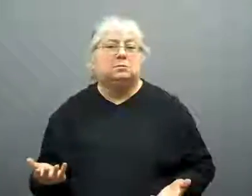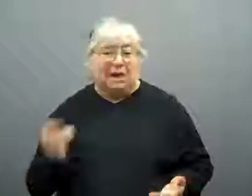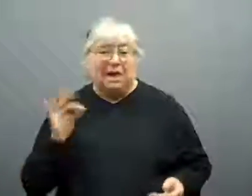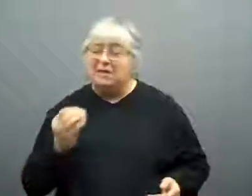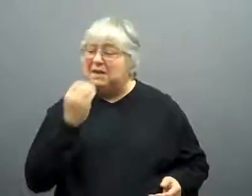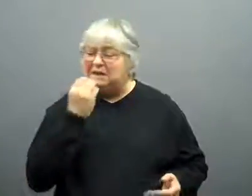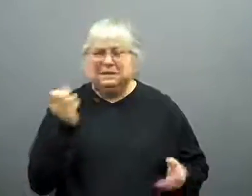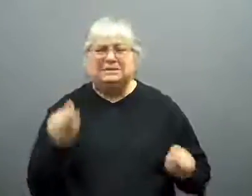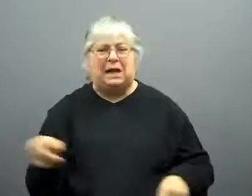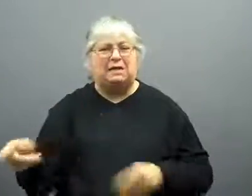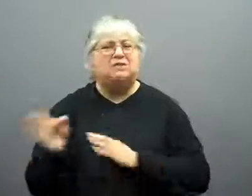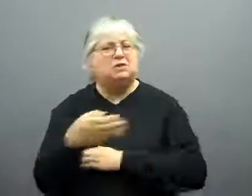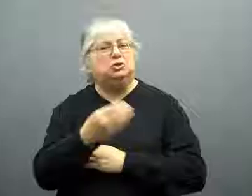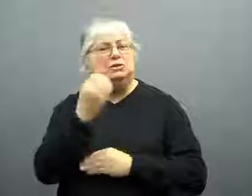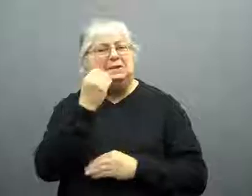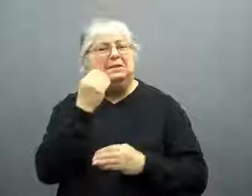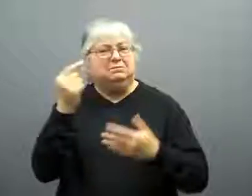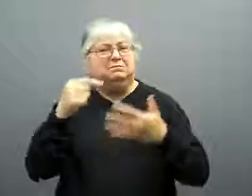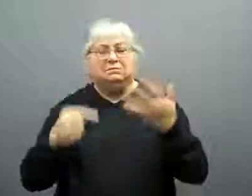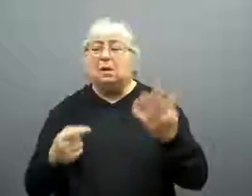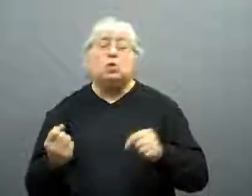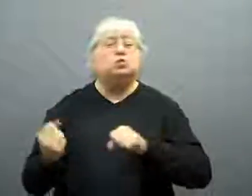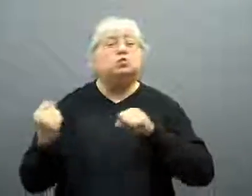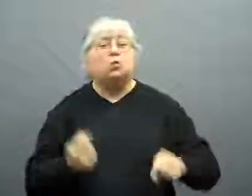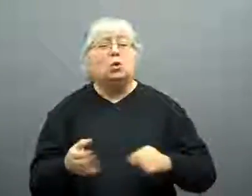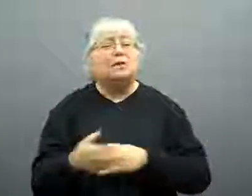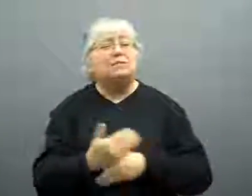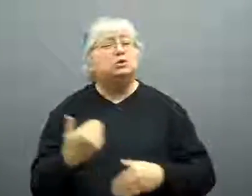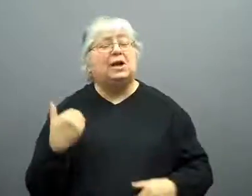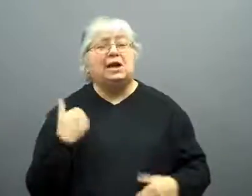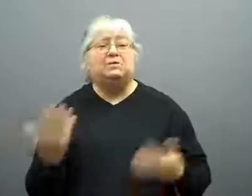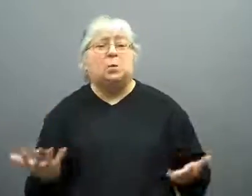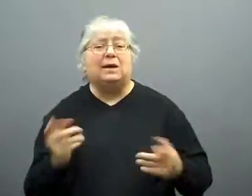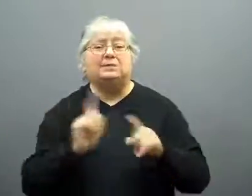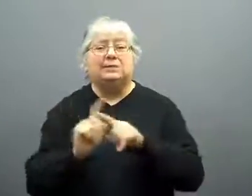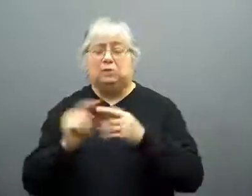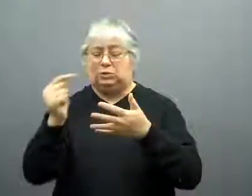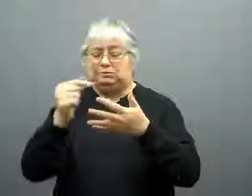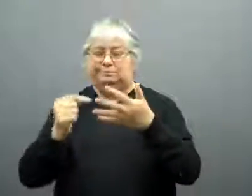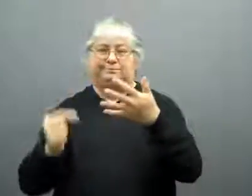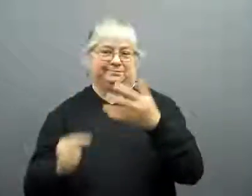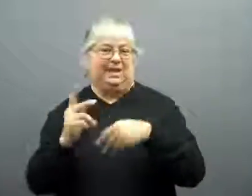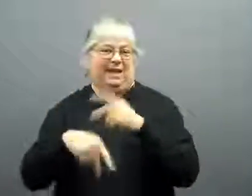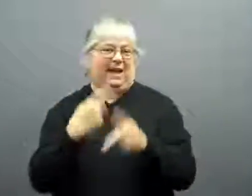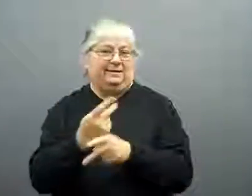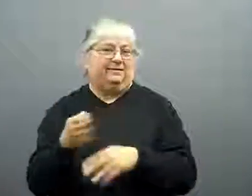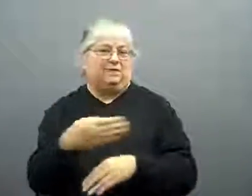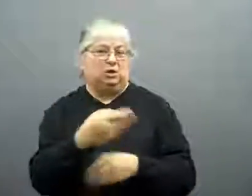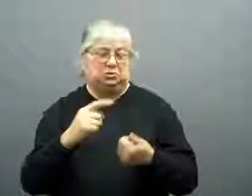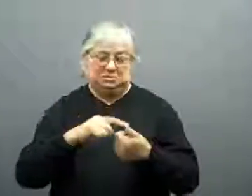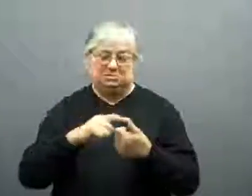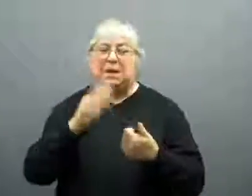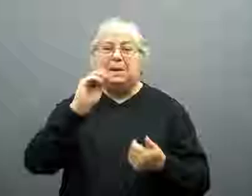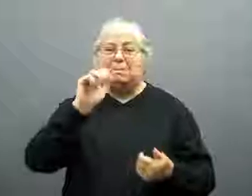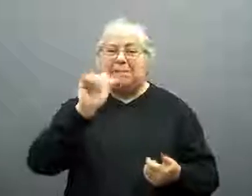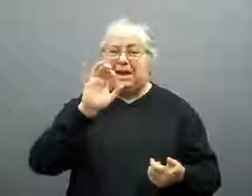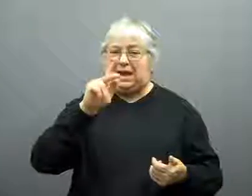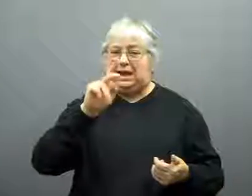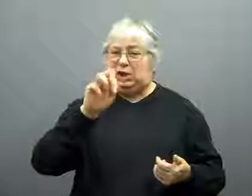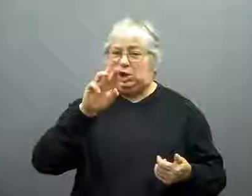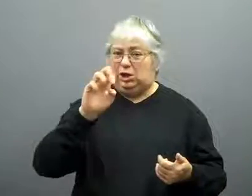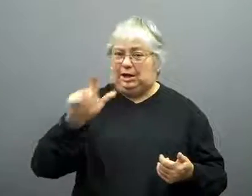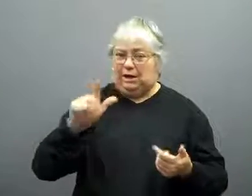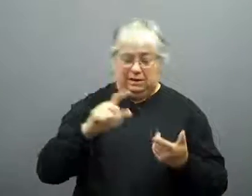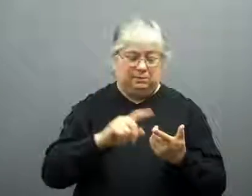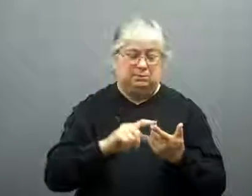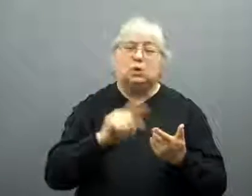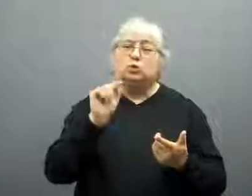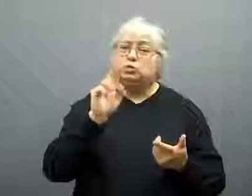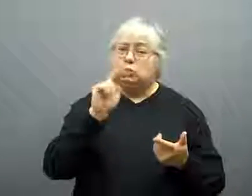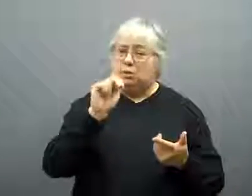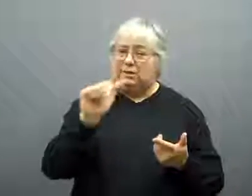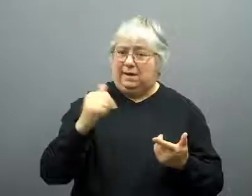You can eat fish to get it. Different kinds of fish are high in it.